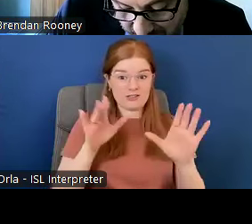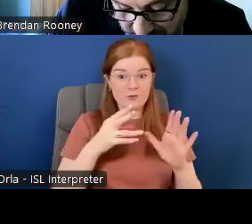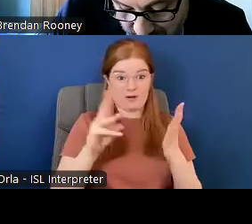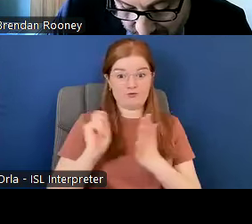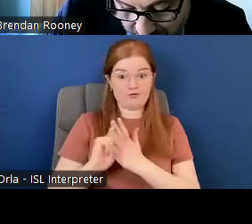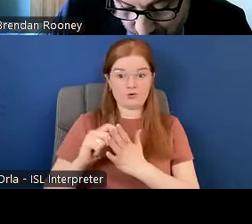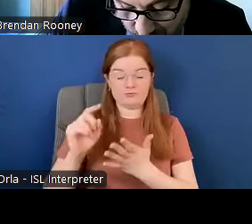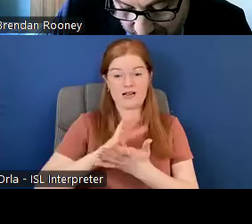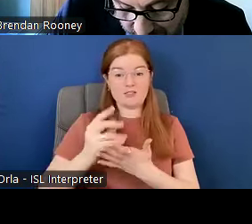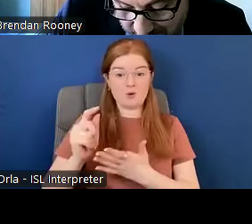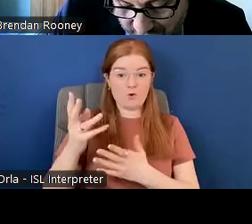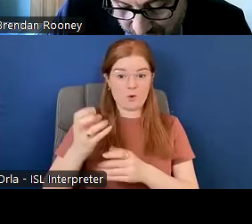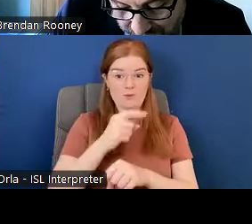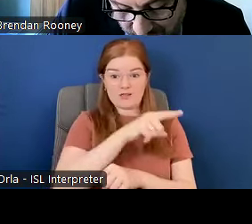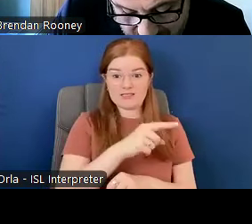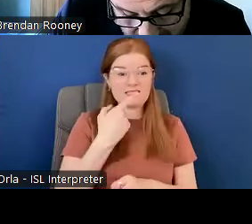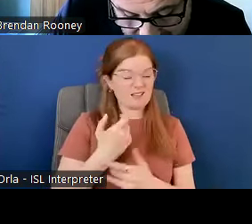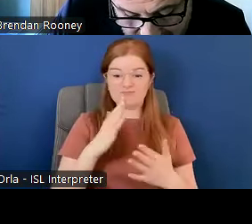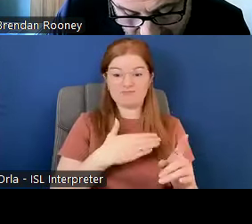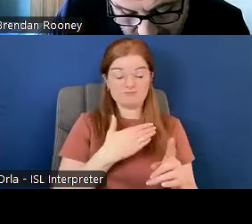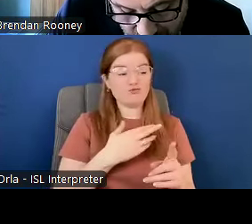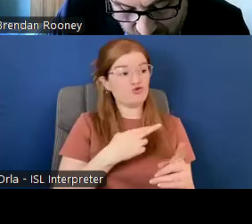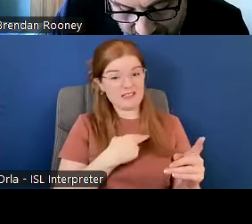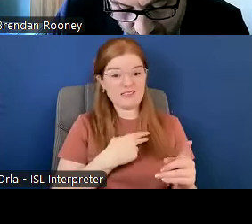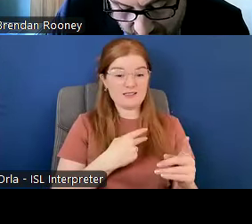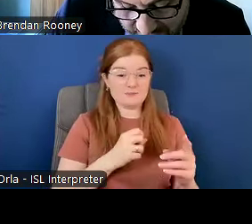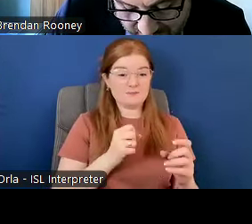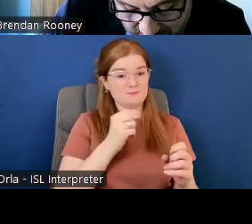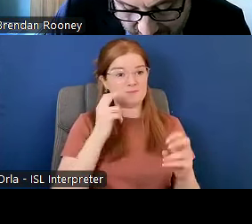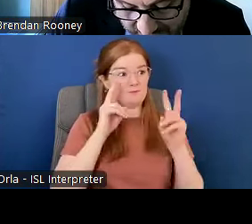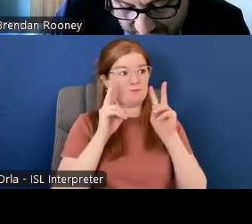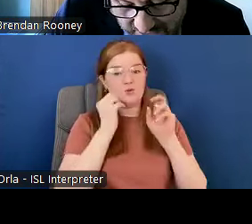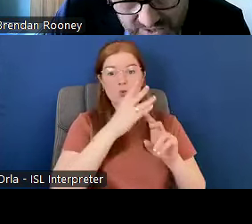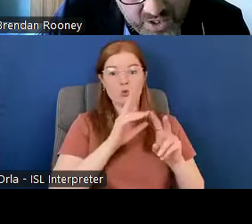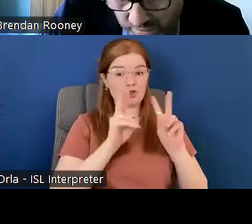in 1924 that so far as the aesthetic value of gellerts work is concerned, it is of no